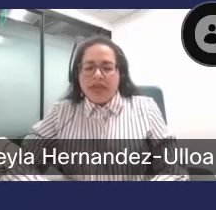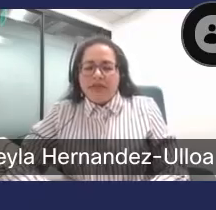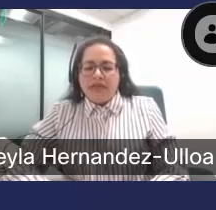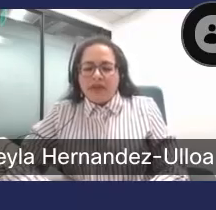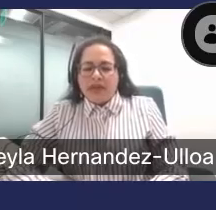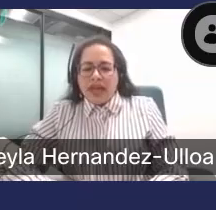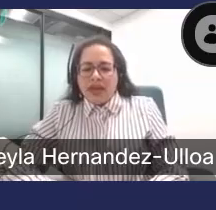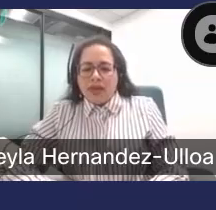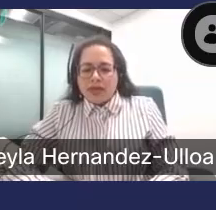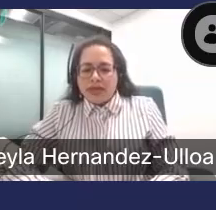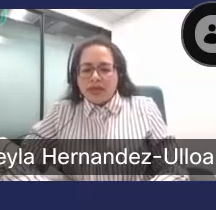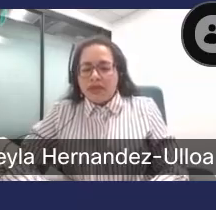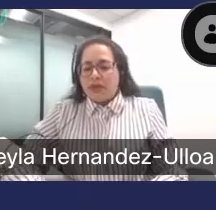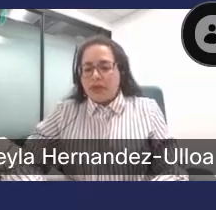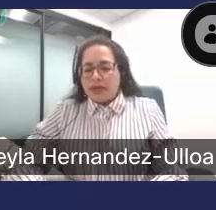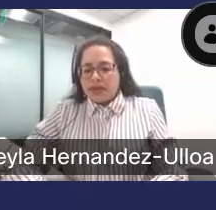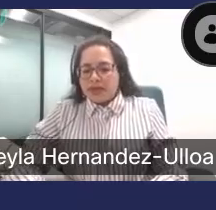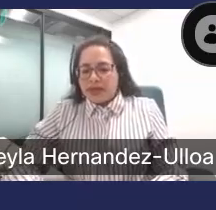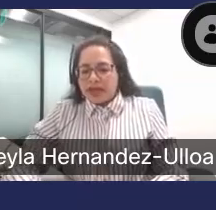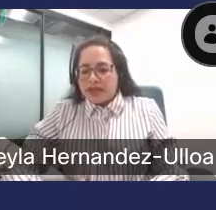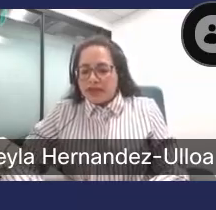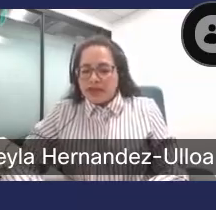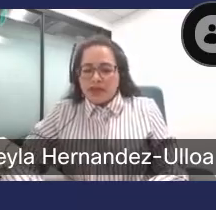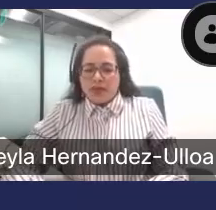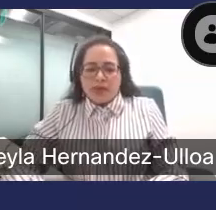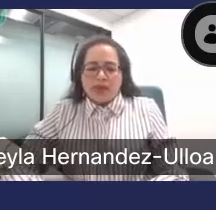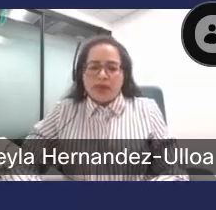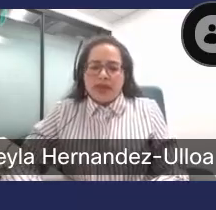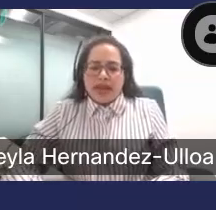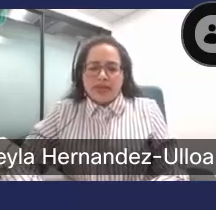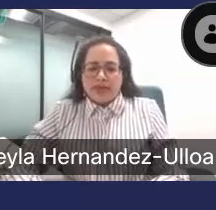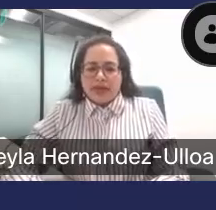If you have any questions, and we do apologize for the technical issue with the question and answer,